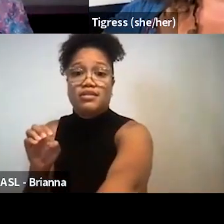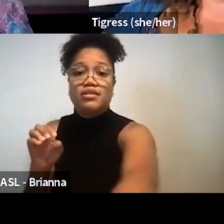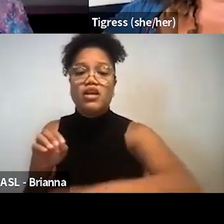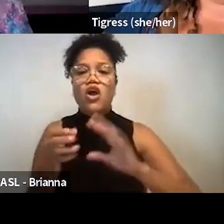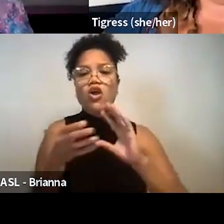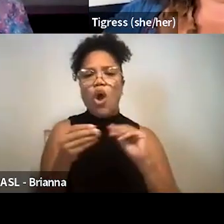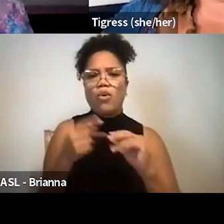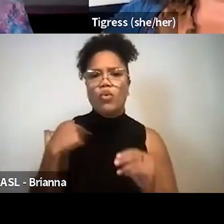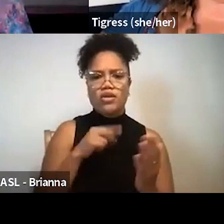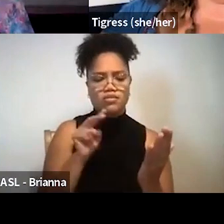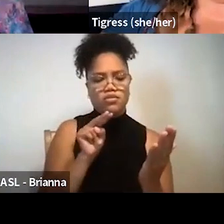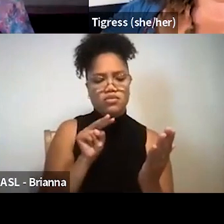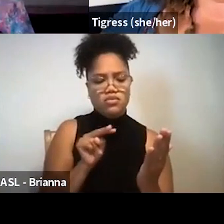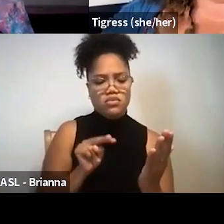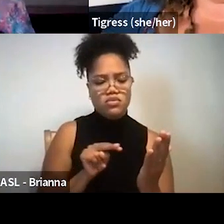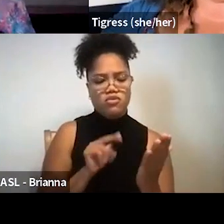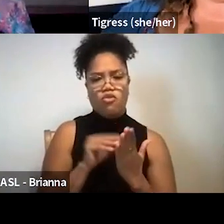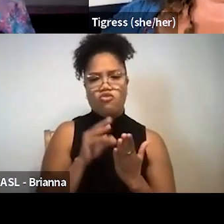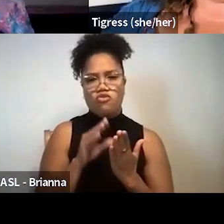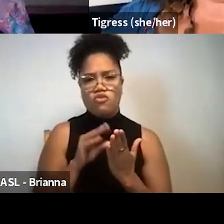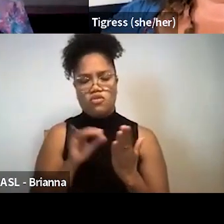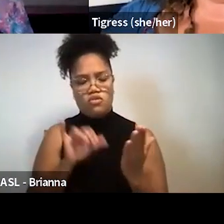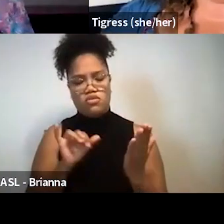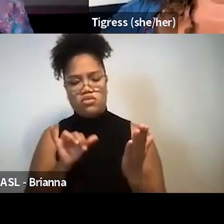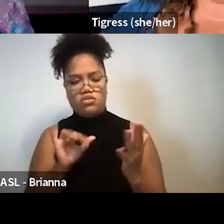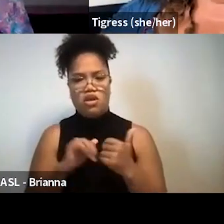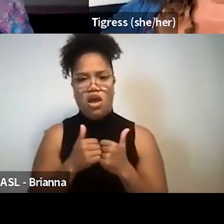listening, learning from them to kind of figure out, you know,